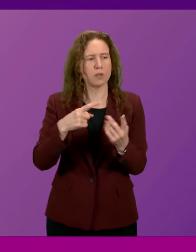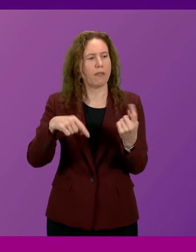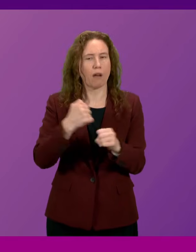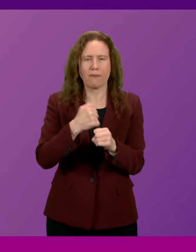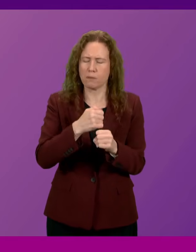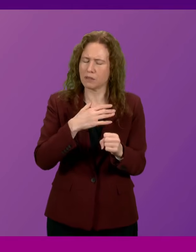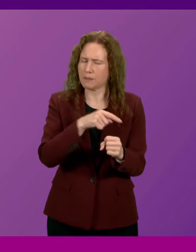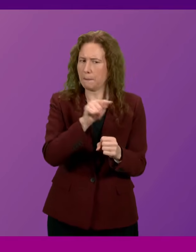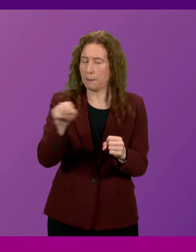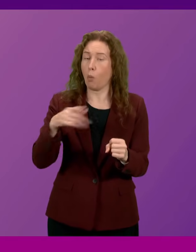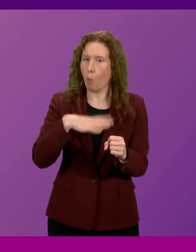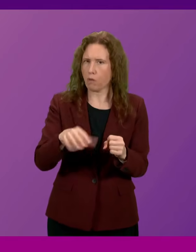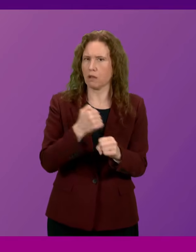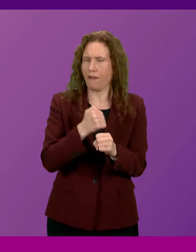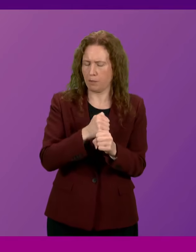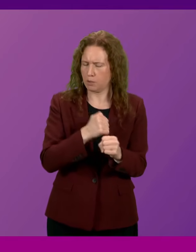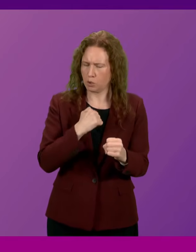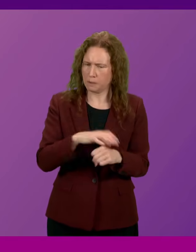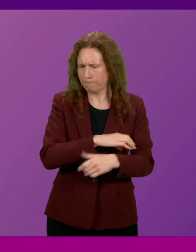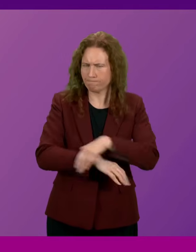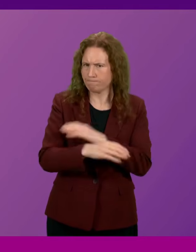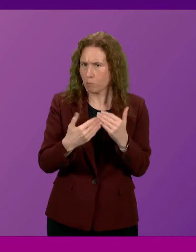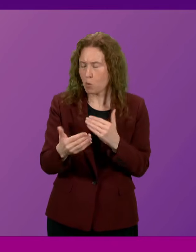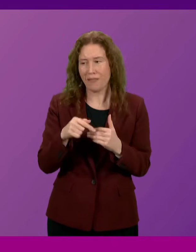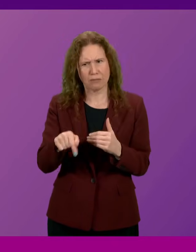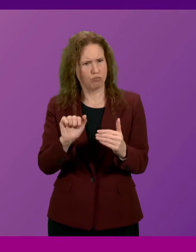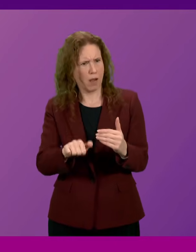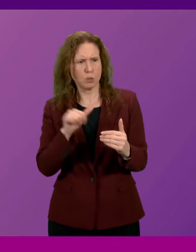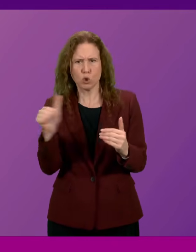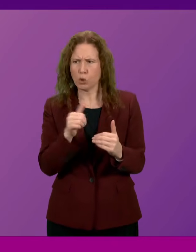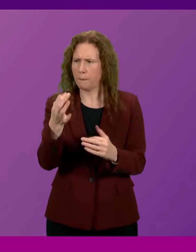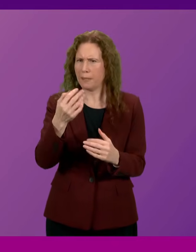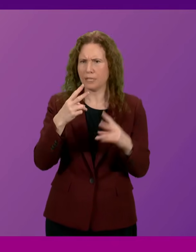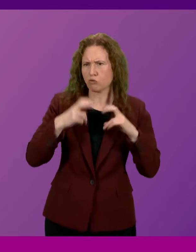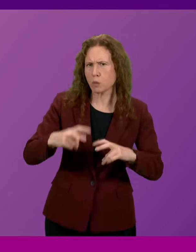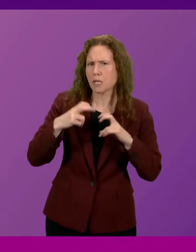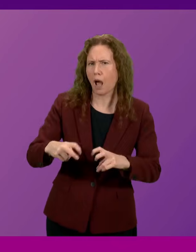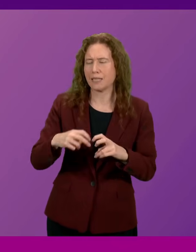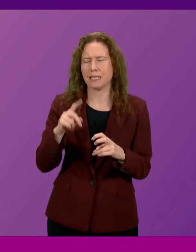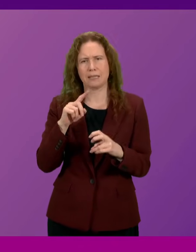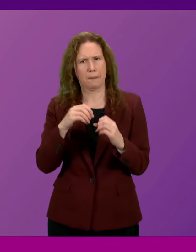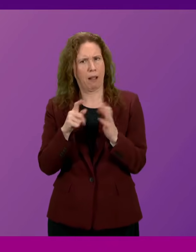entirely appropriate parliamentary scrutiny, and I welcome it. However, I say to Parliament that